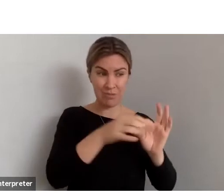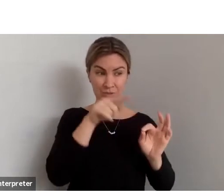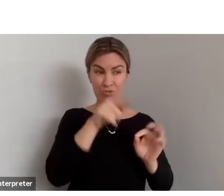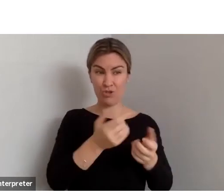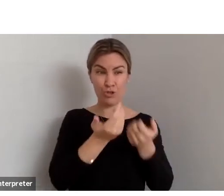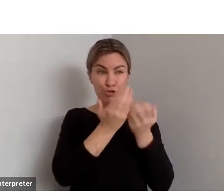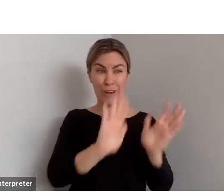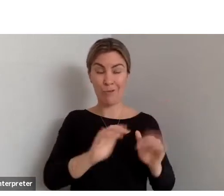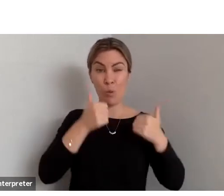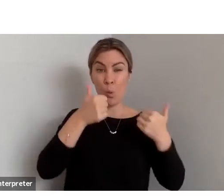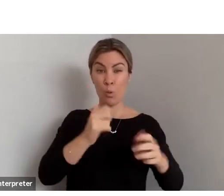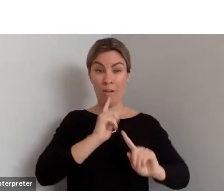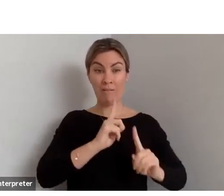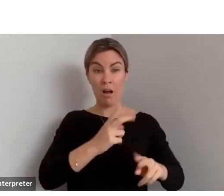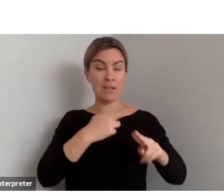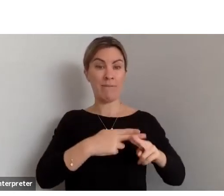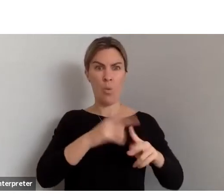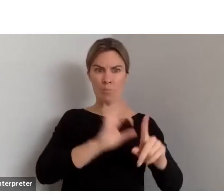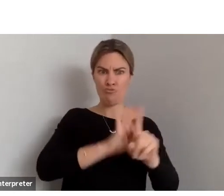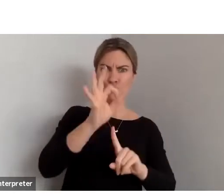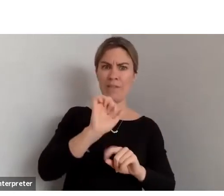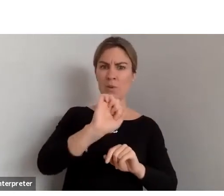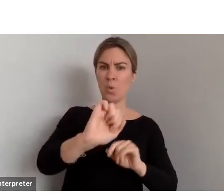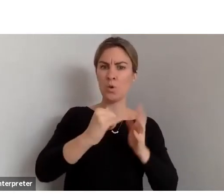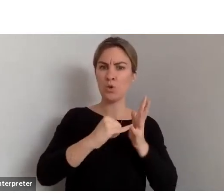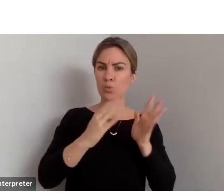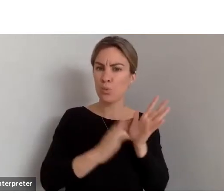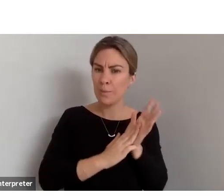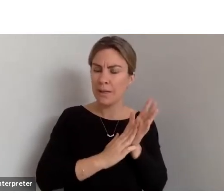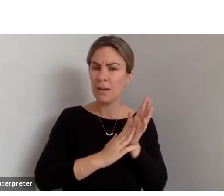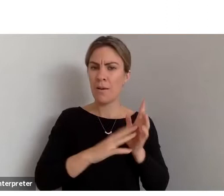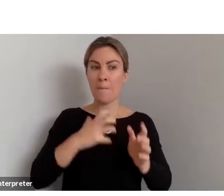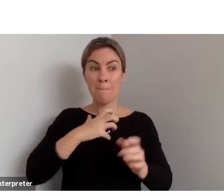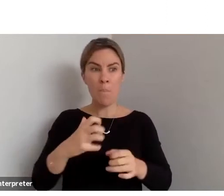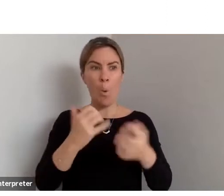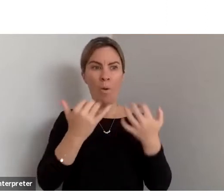for improving social media. Getting more reach, engagement, that kind of stuff.